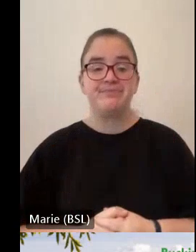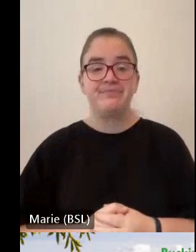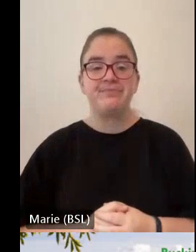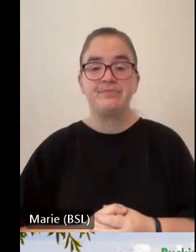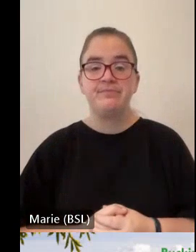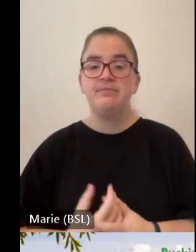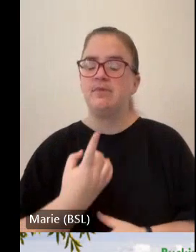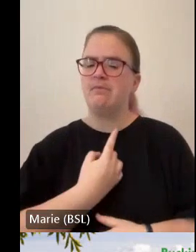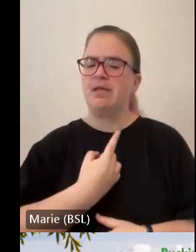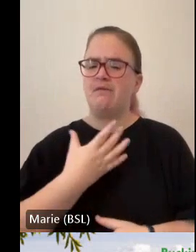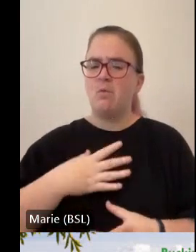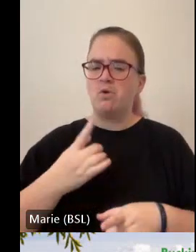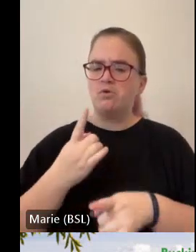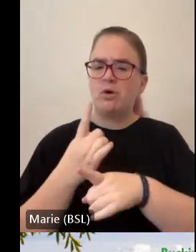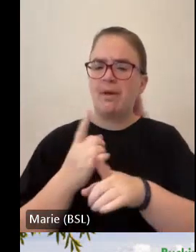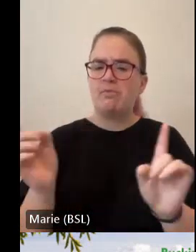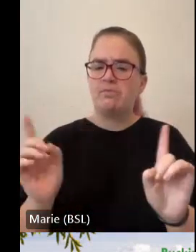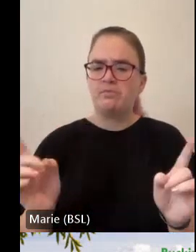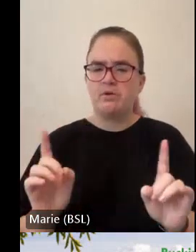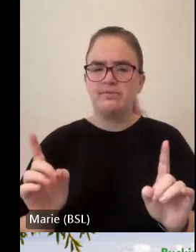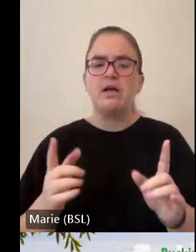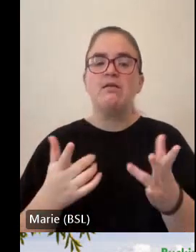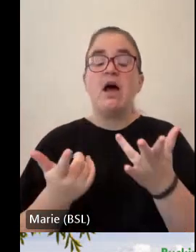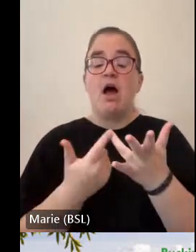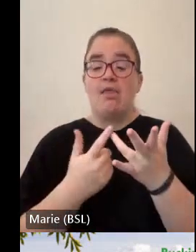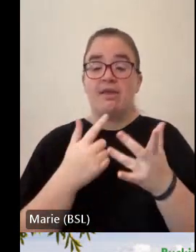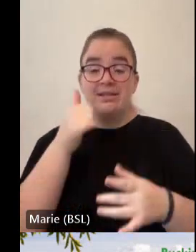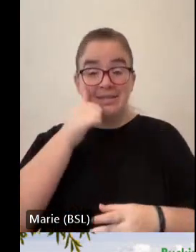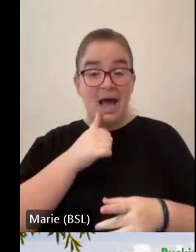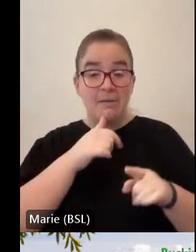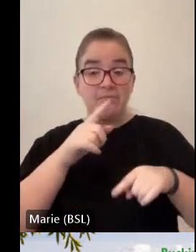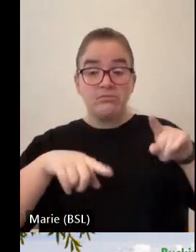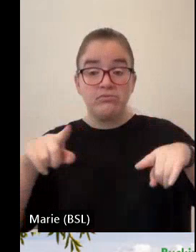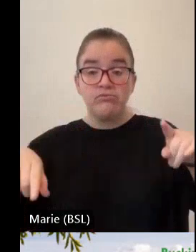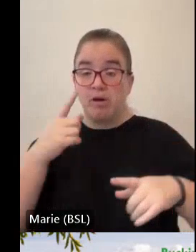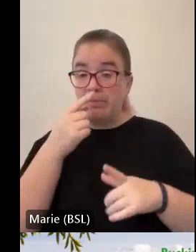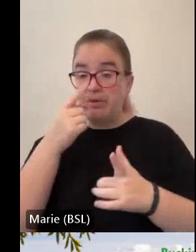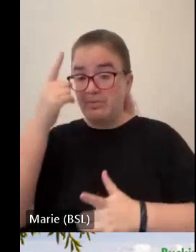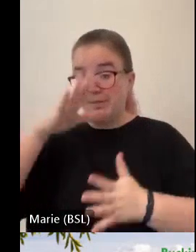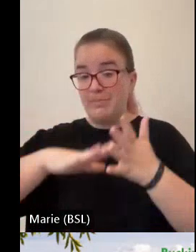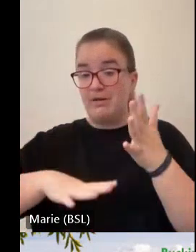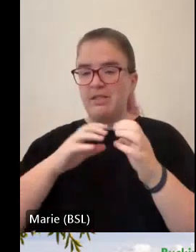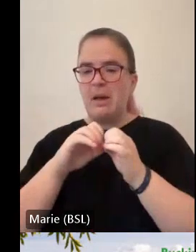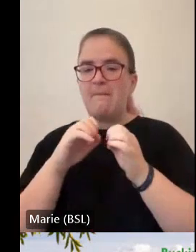I want to talk to you today about the other types of scams that that Bernie is not talked about.